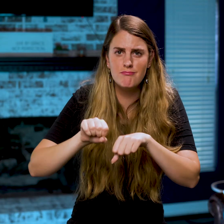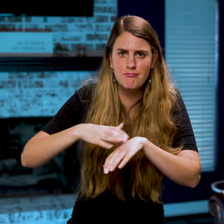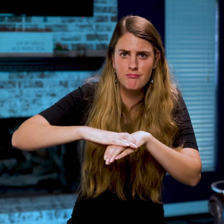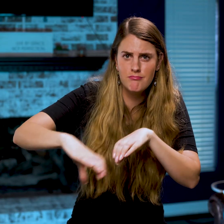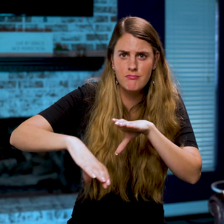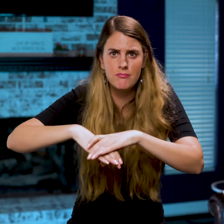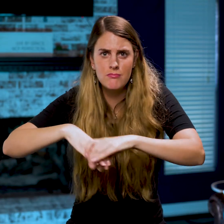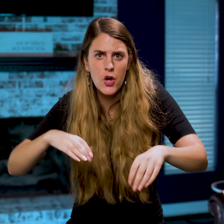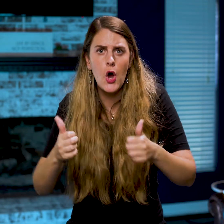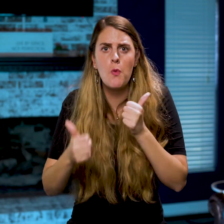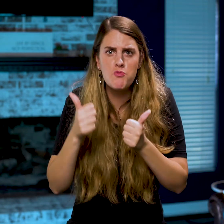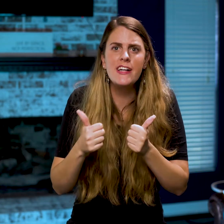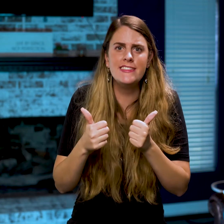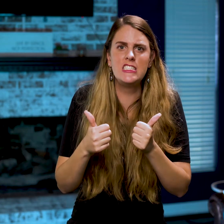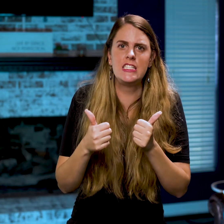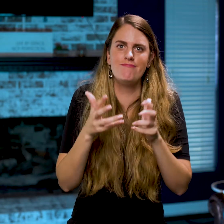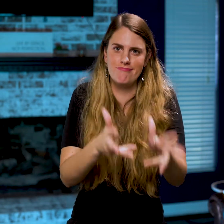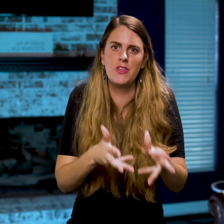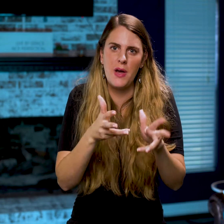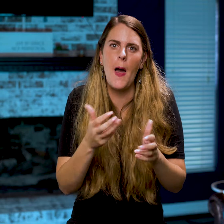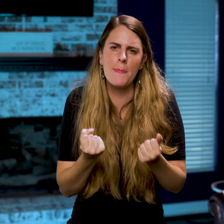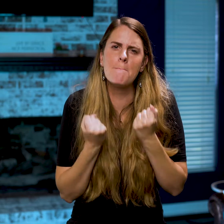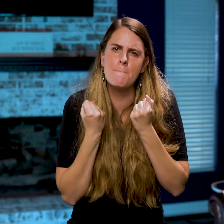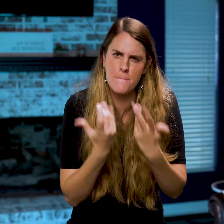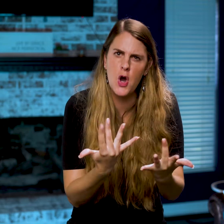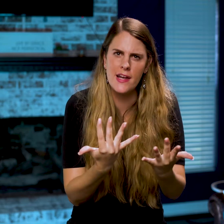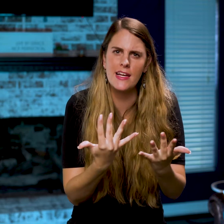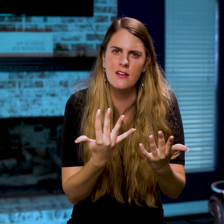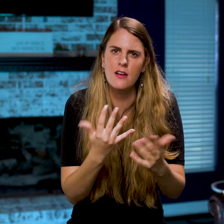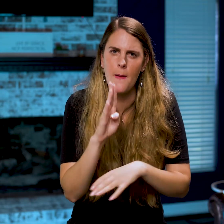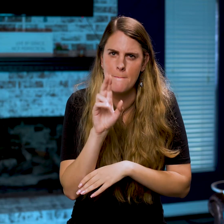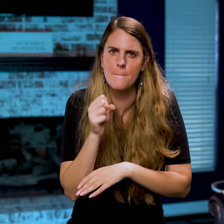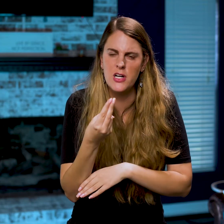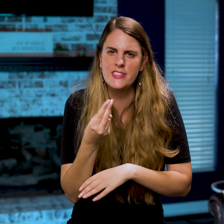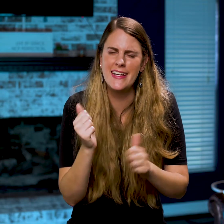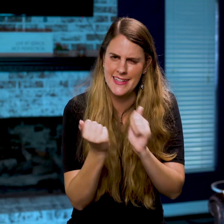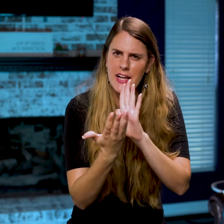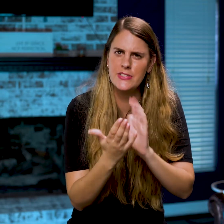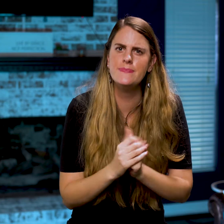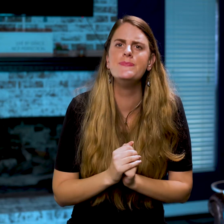which is reminiscent of the burning bush encounter.